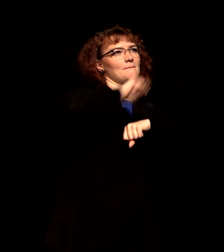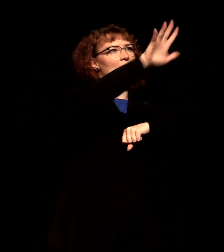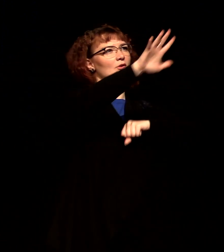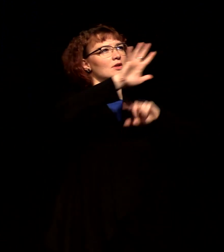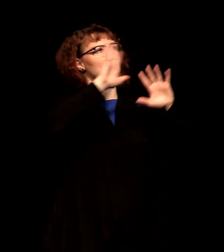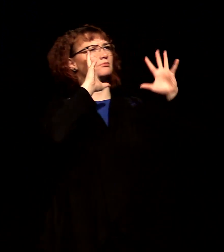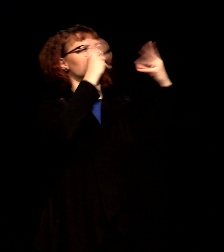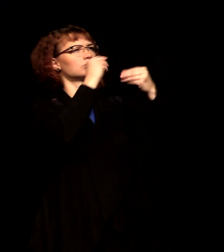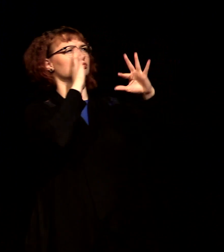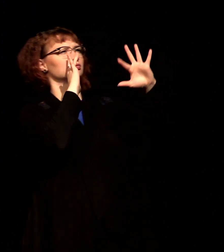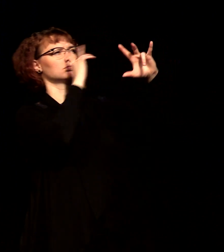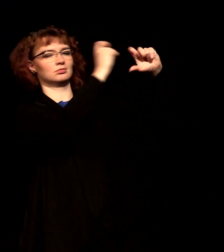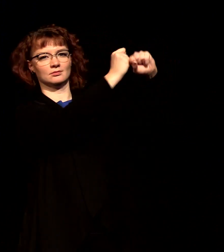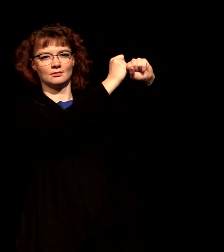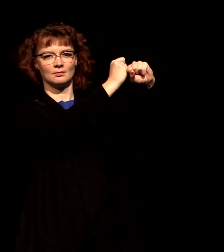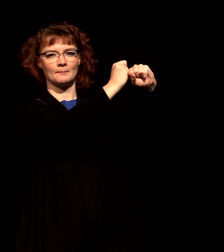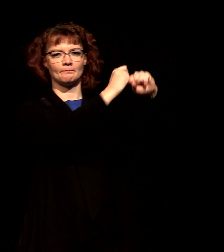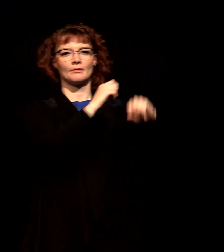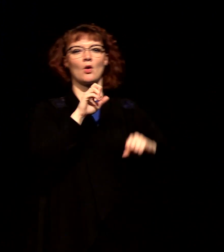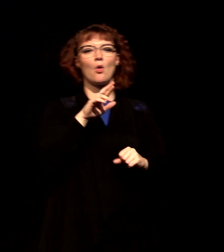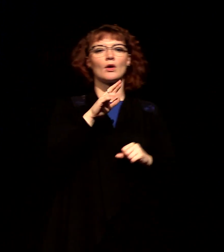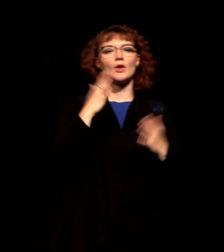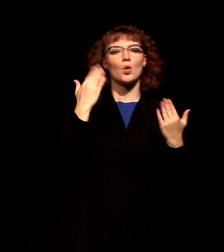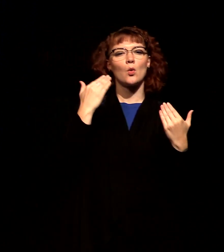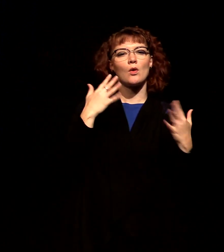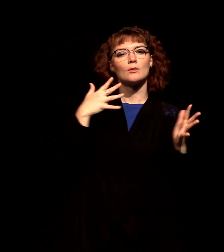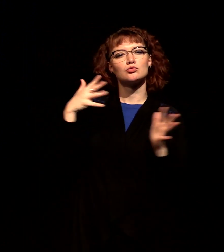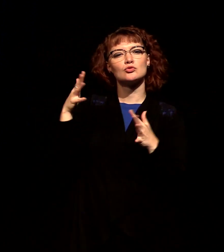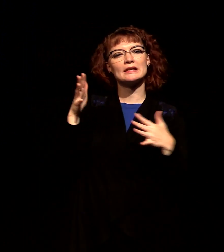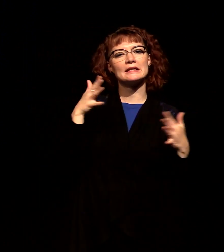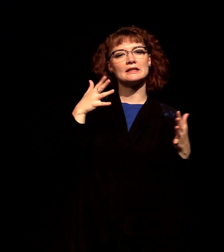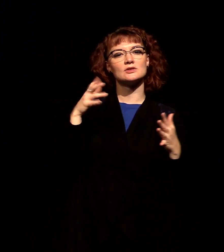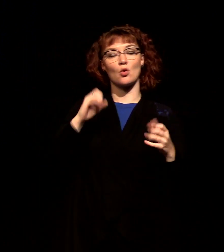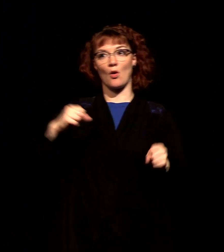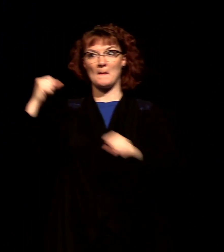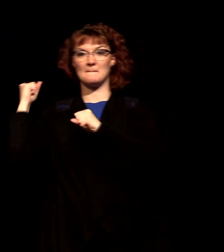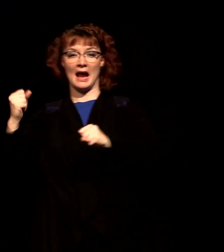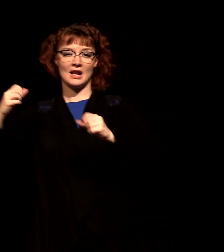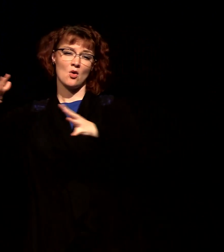creation worships the Creator. And sitting on my deck, I looked